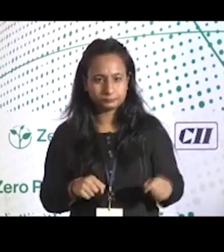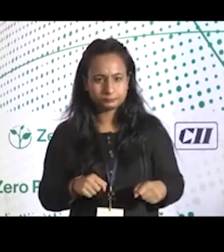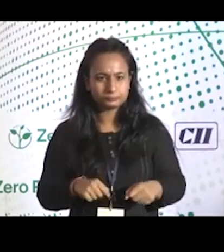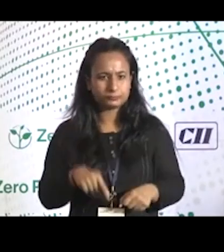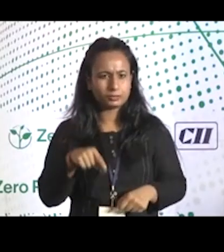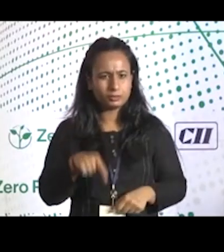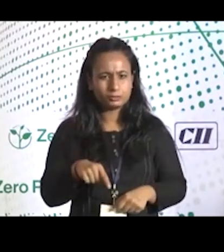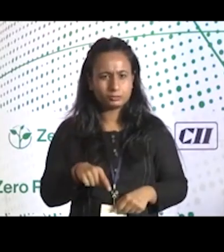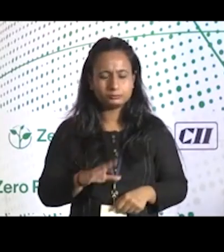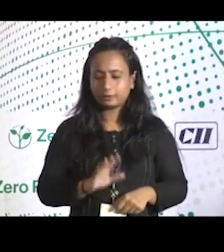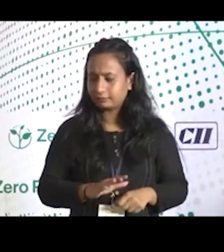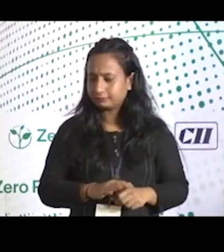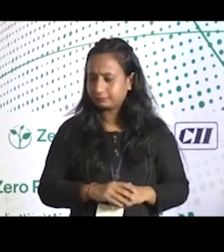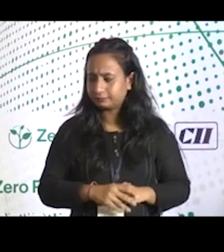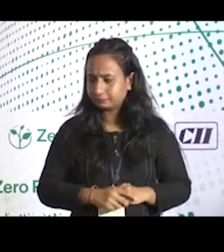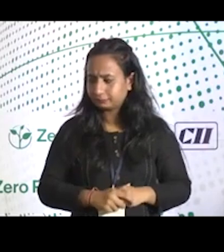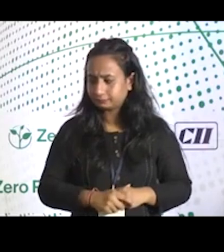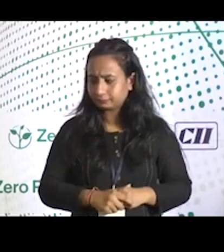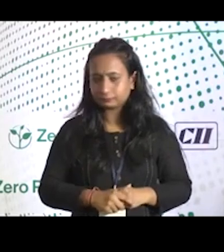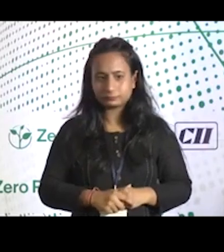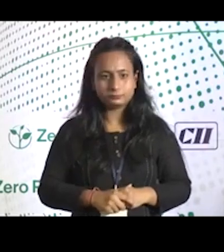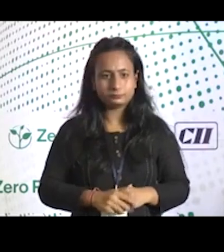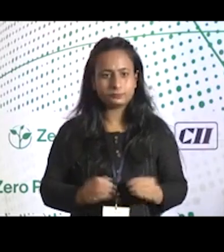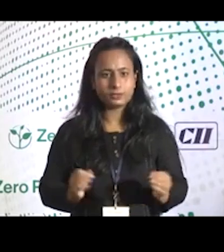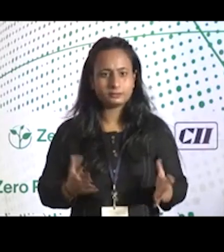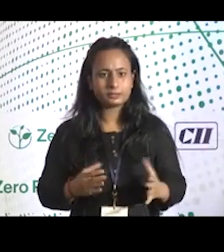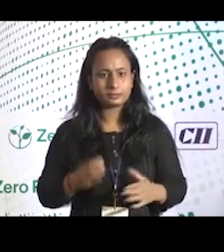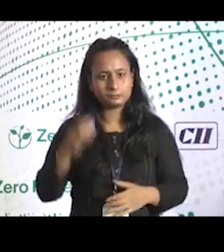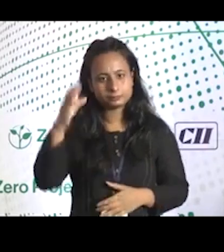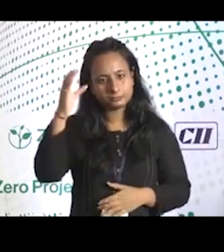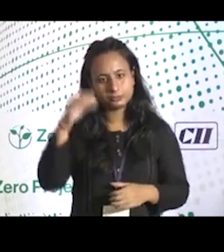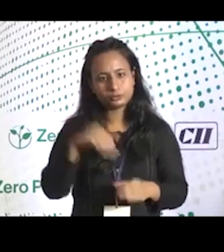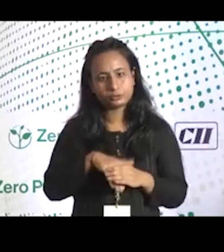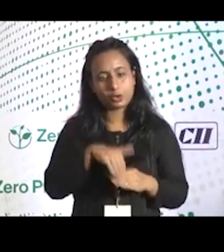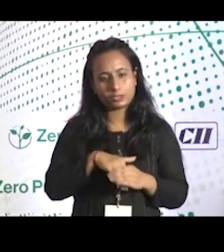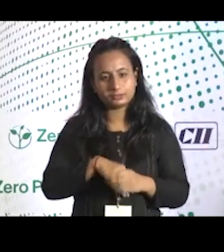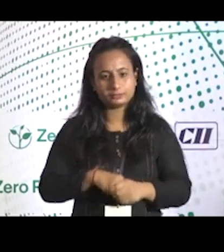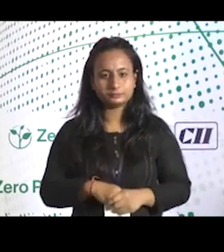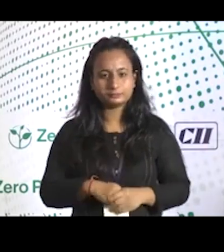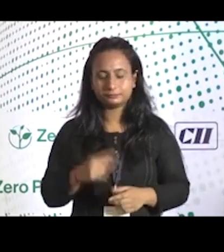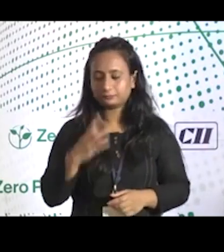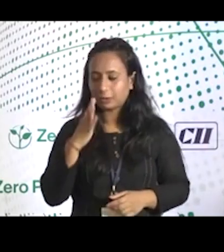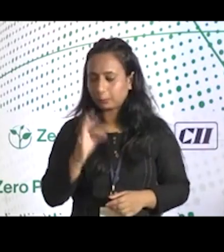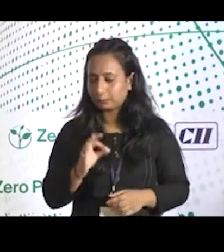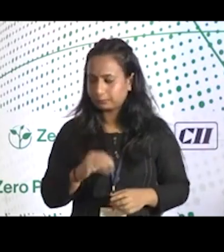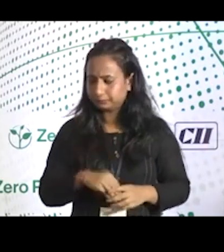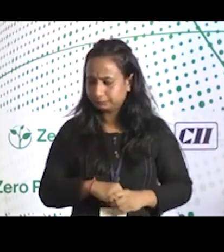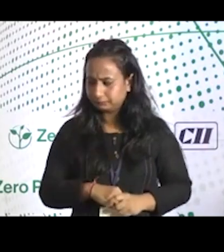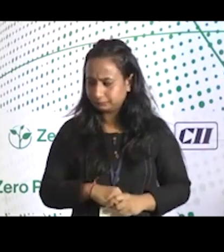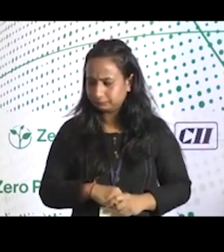That's why I said you start with the context. If you have the right ecosystem and you are doing the right impact